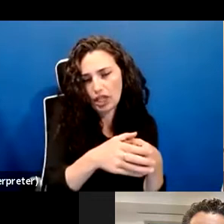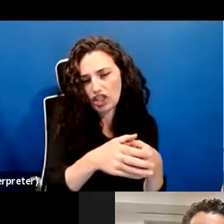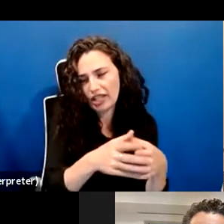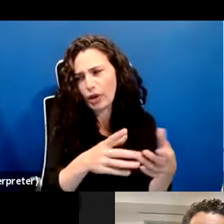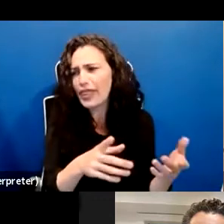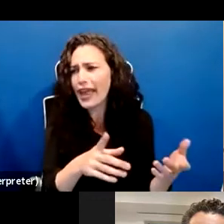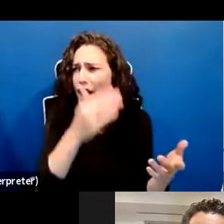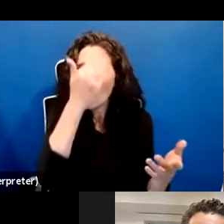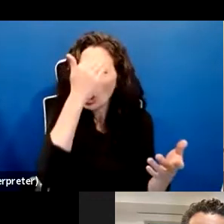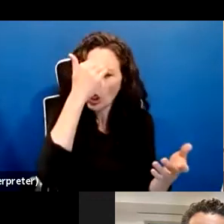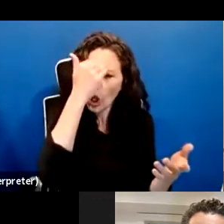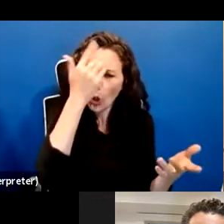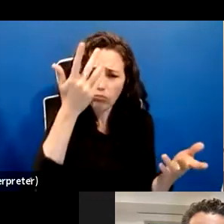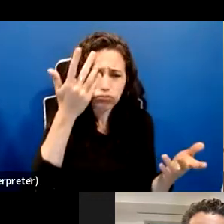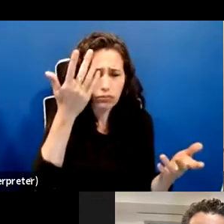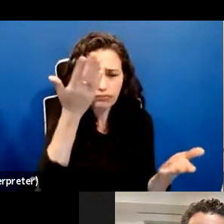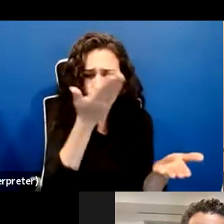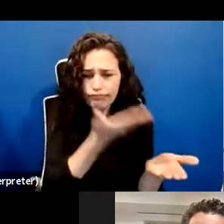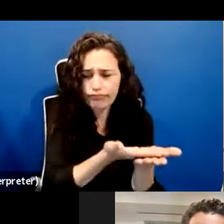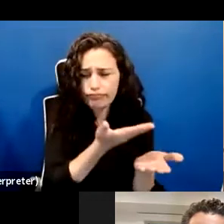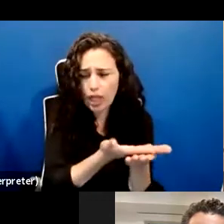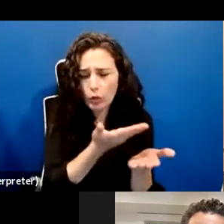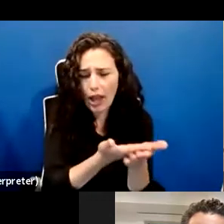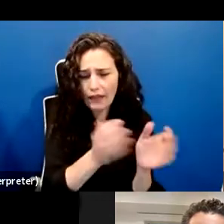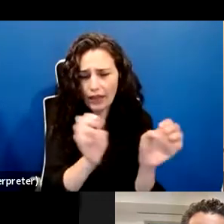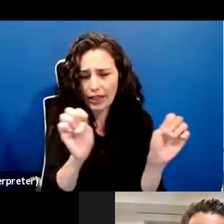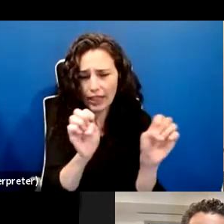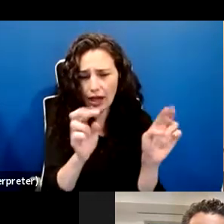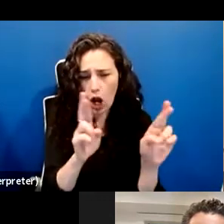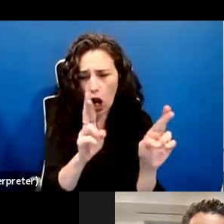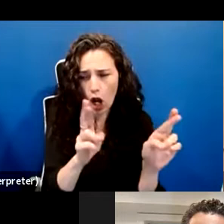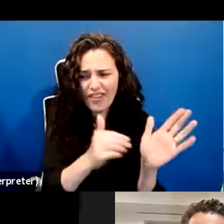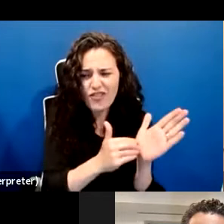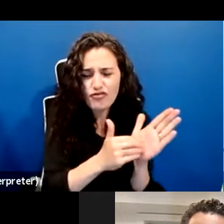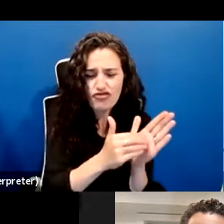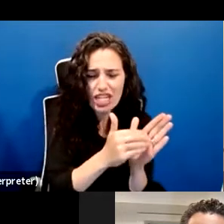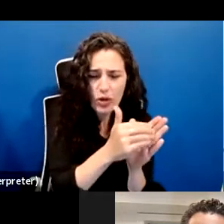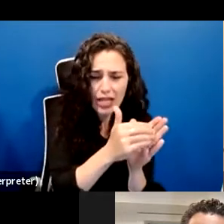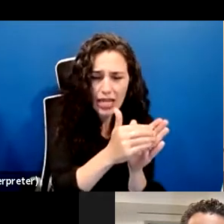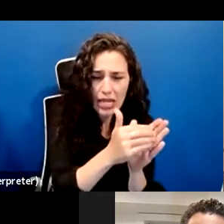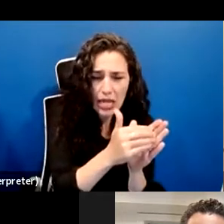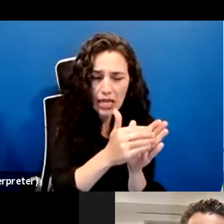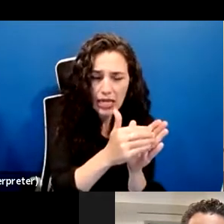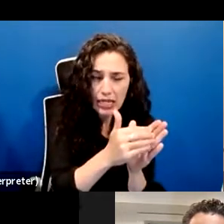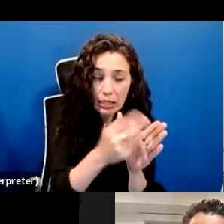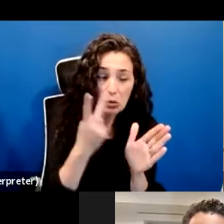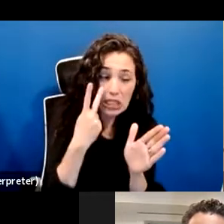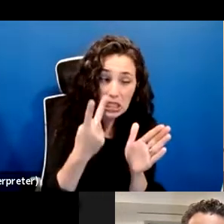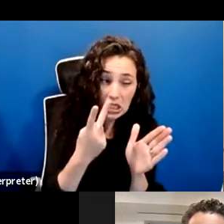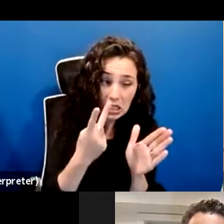their population that comes to the ER when they're in need of pretty frequently. But otherwise I will never see these patients again